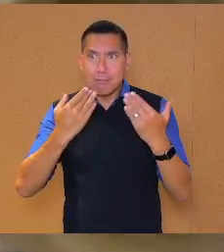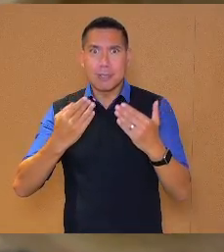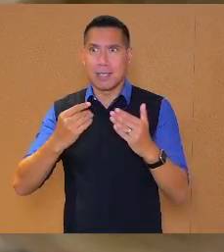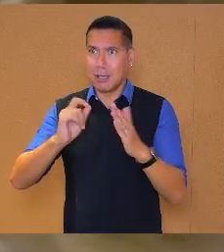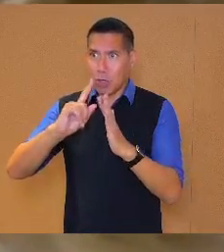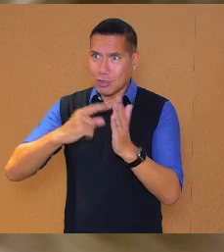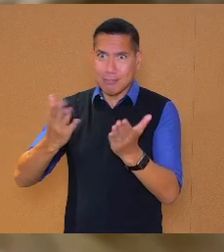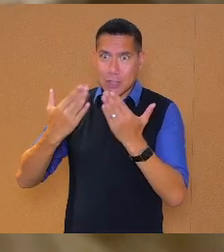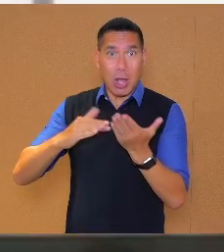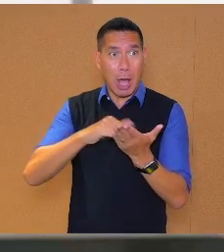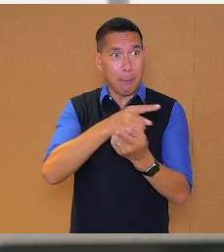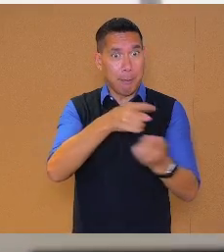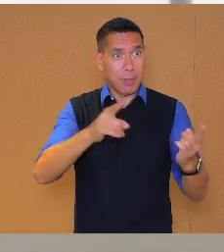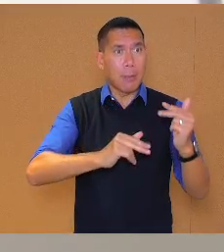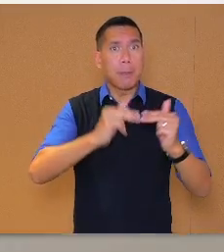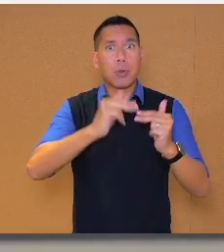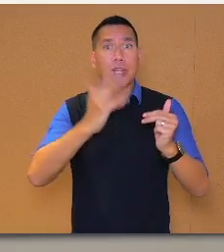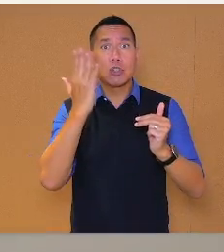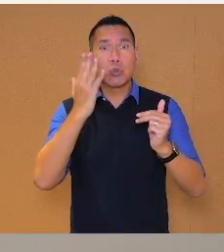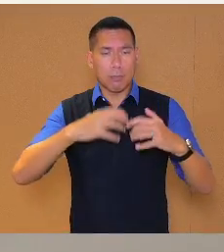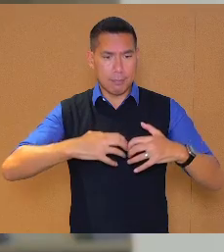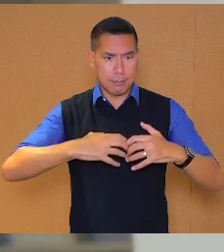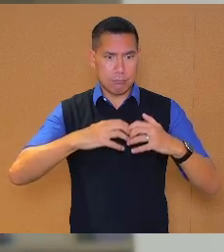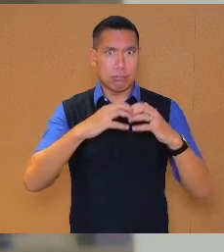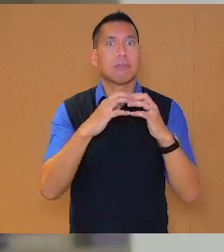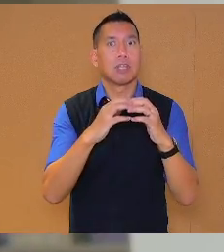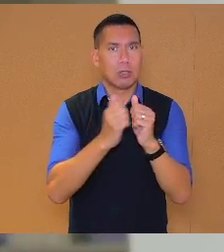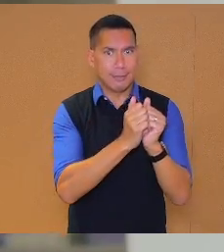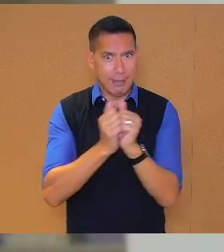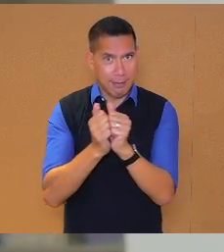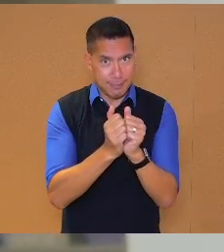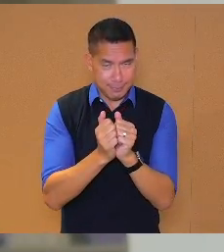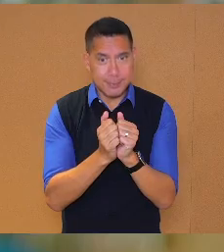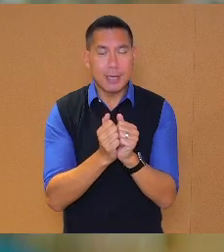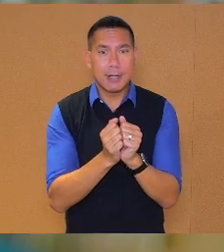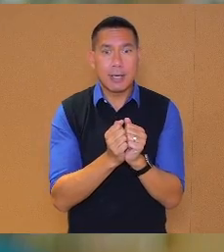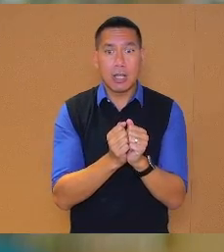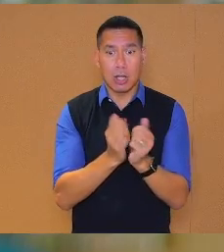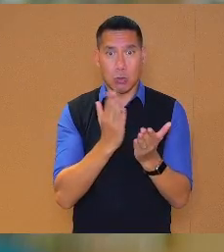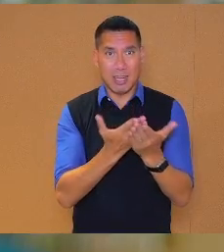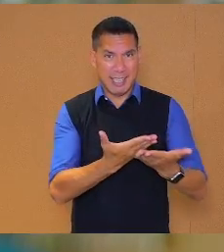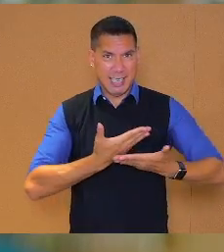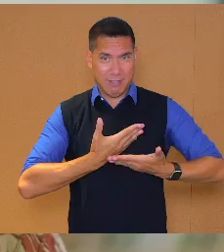their school together. >> The initiative has provided us with that opportunity to create something beautiful that